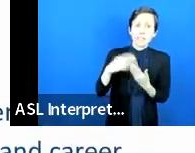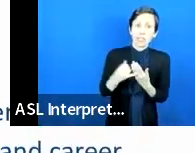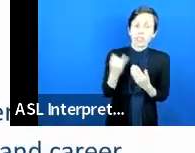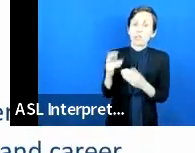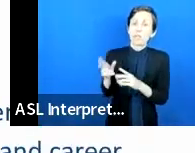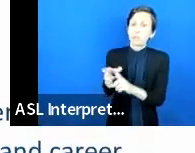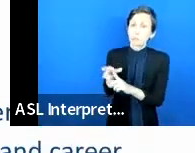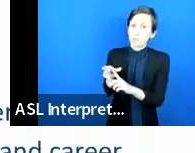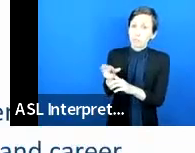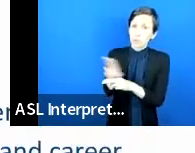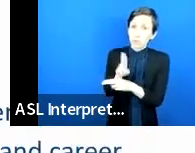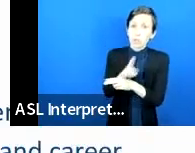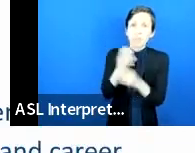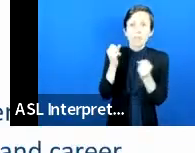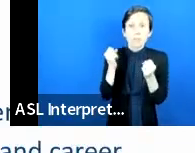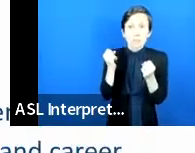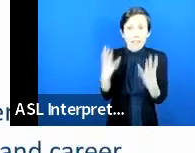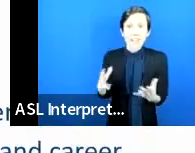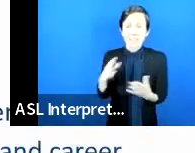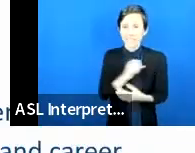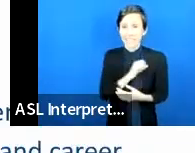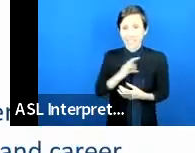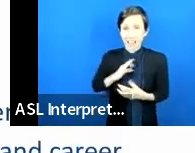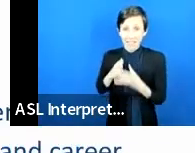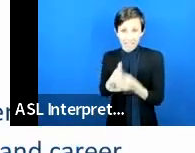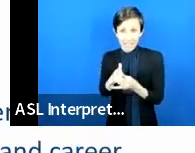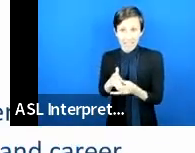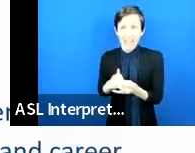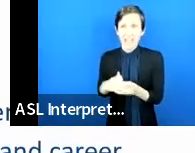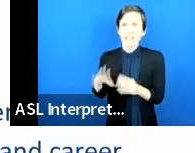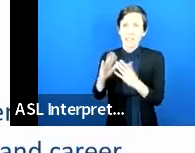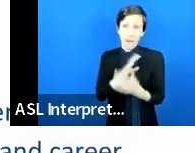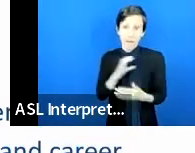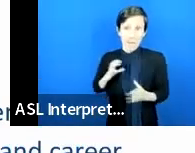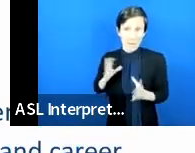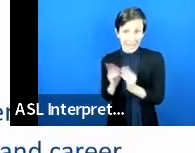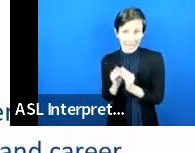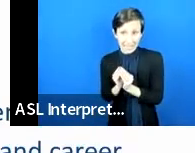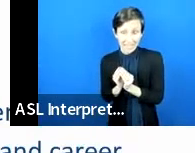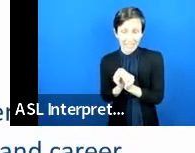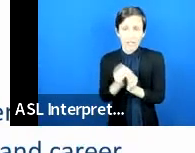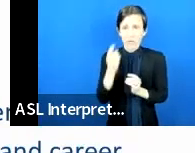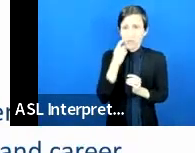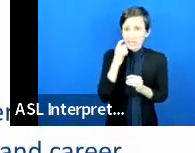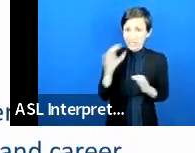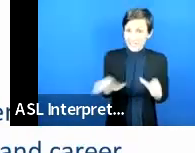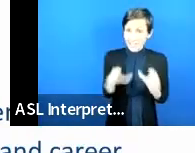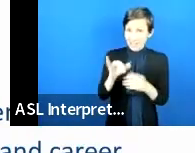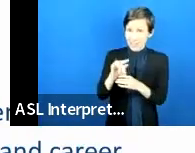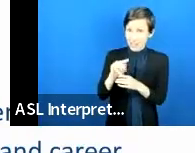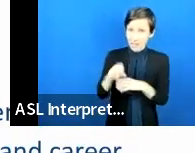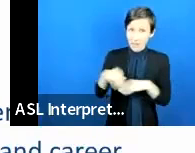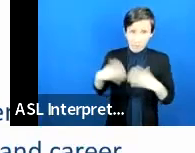faculty, staff led community committee and input processes. Recent action steps include the Inc, the creation